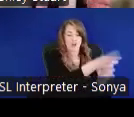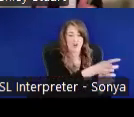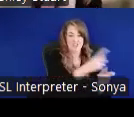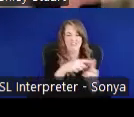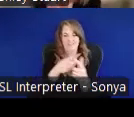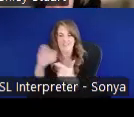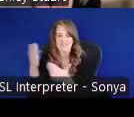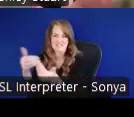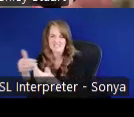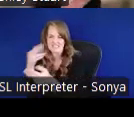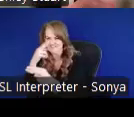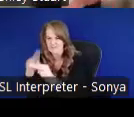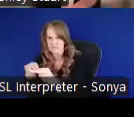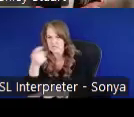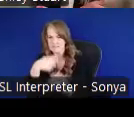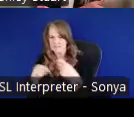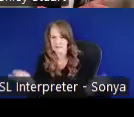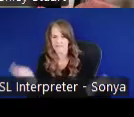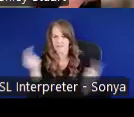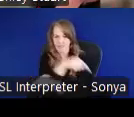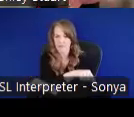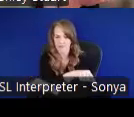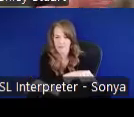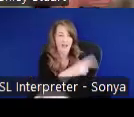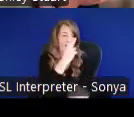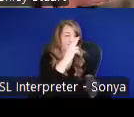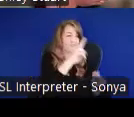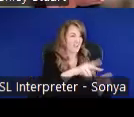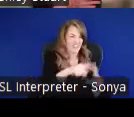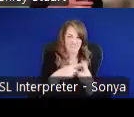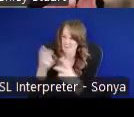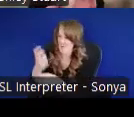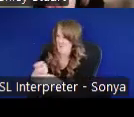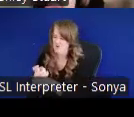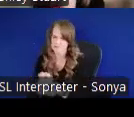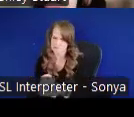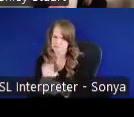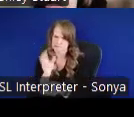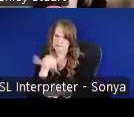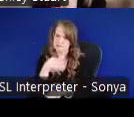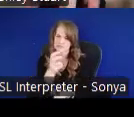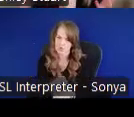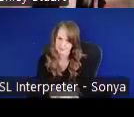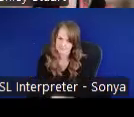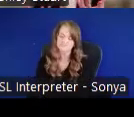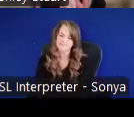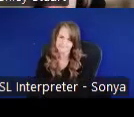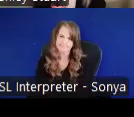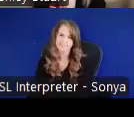rather than having to transition away from the fun things to do the hard things, and then providing that positive